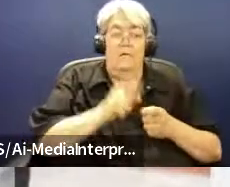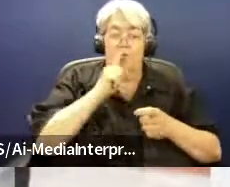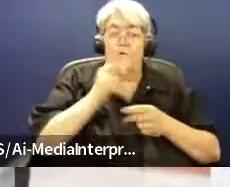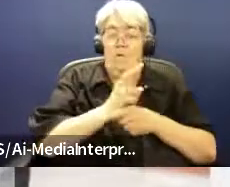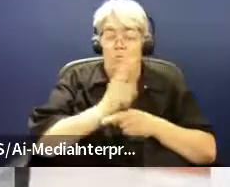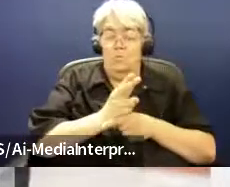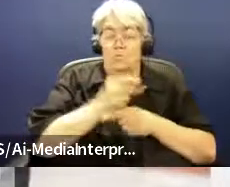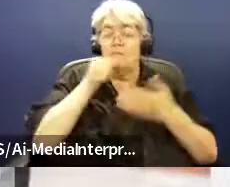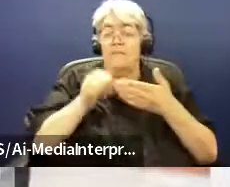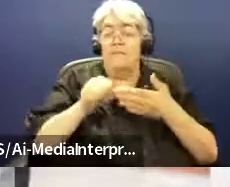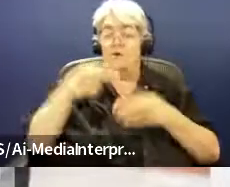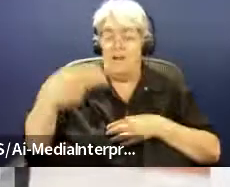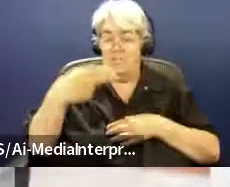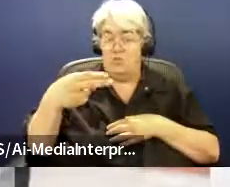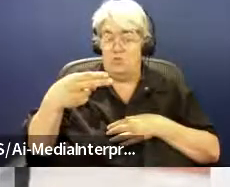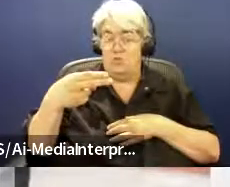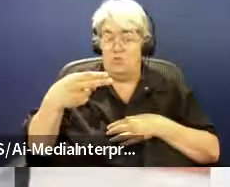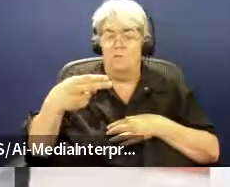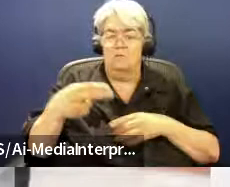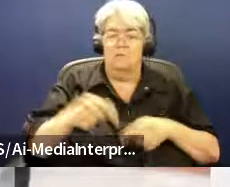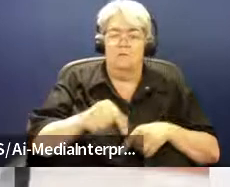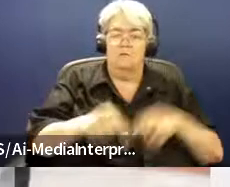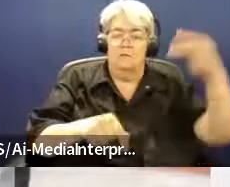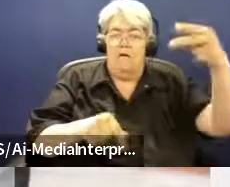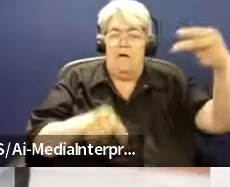one can use the letter H